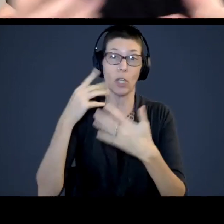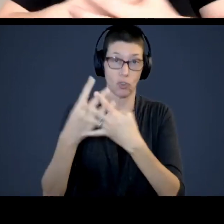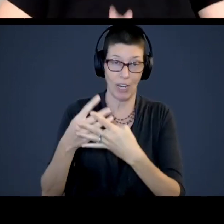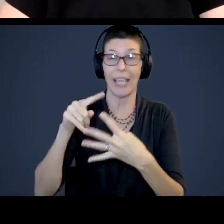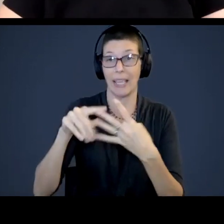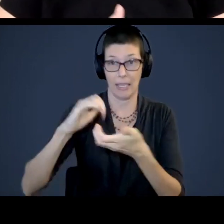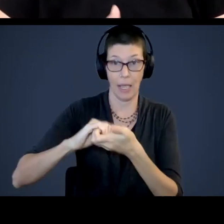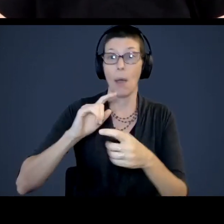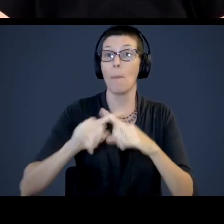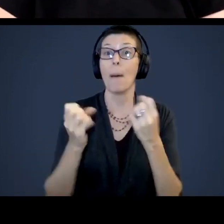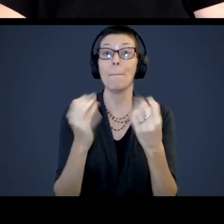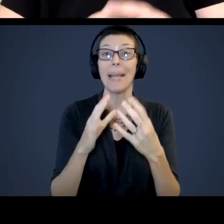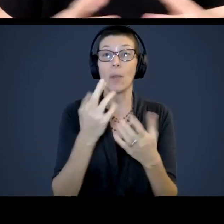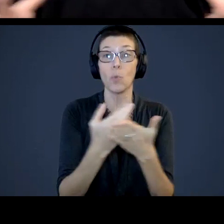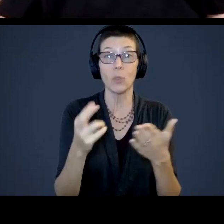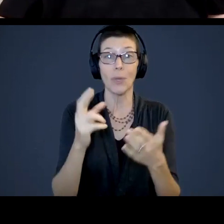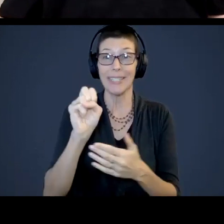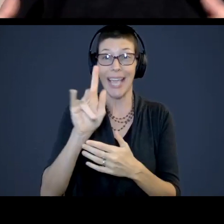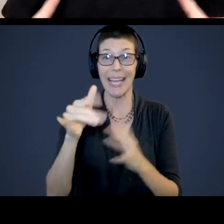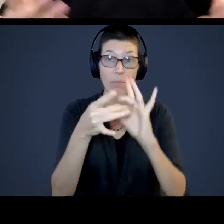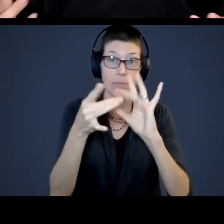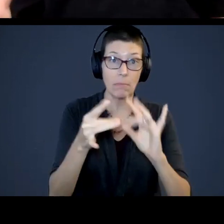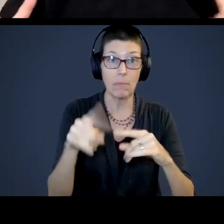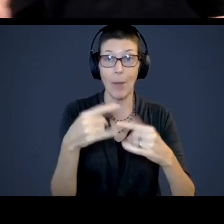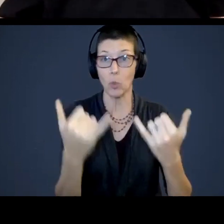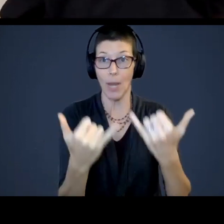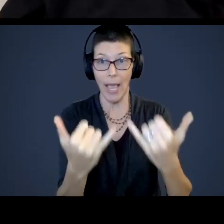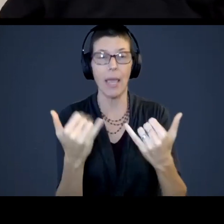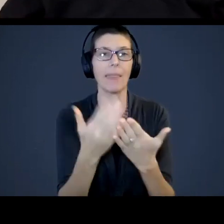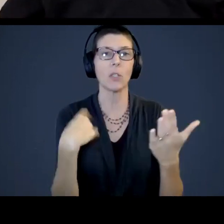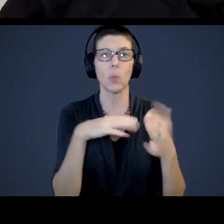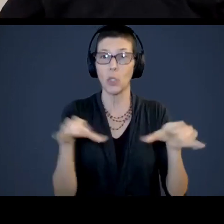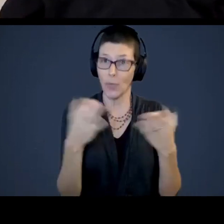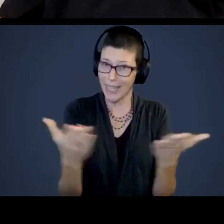Sandy talked about today are things that we do here and that we have here at the center.